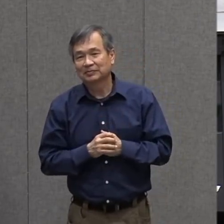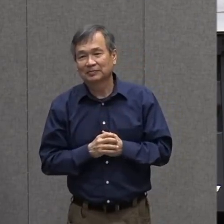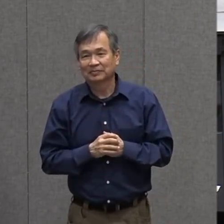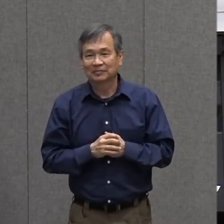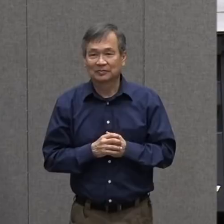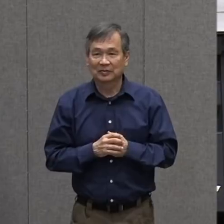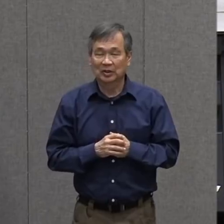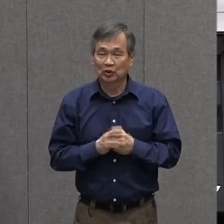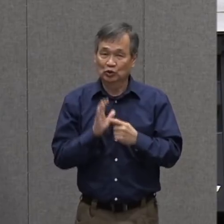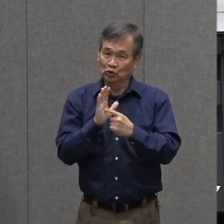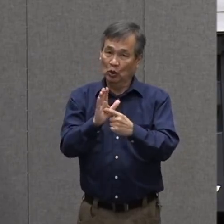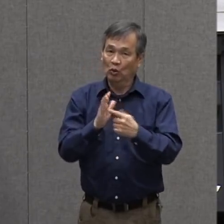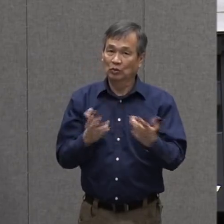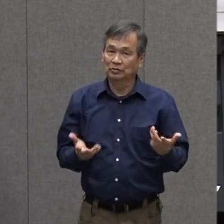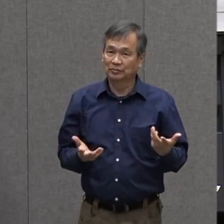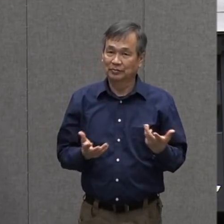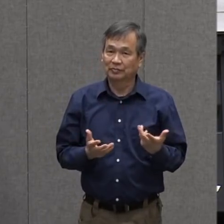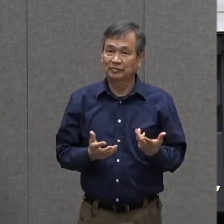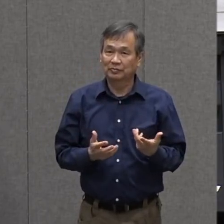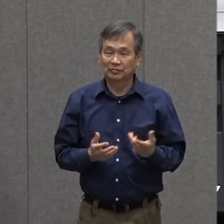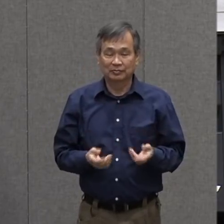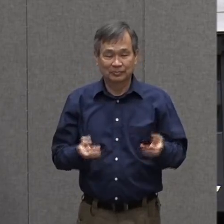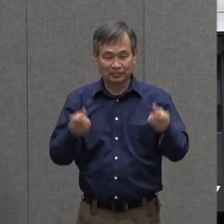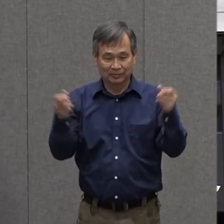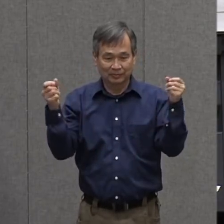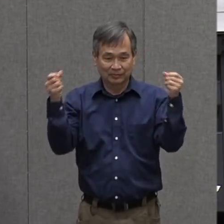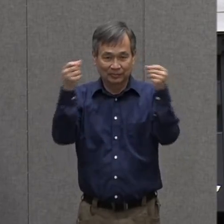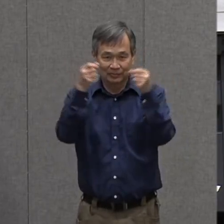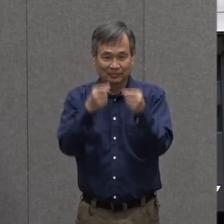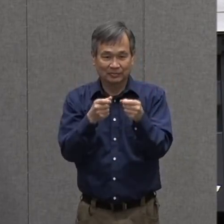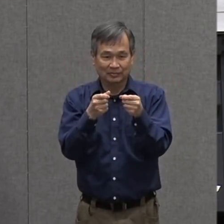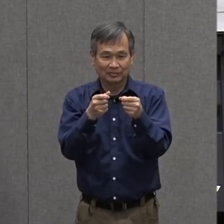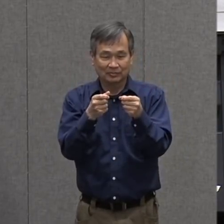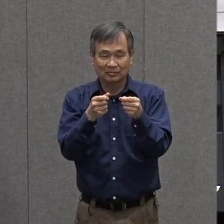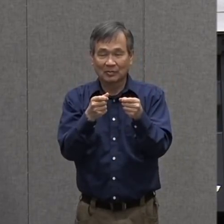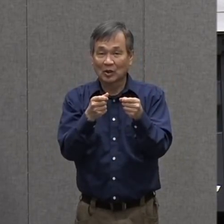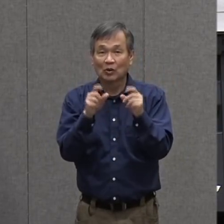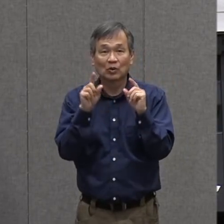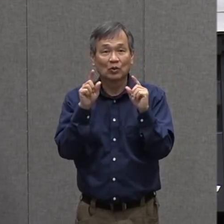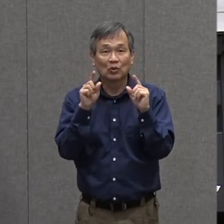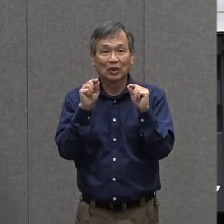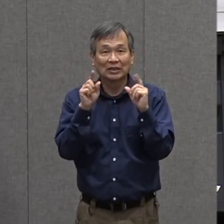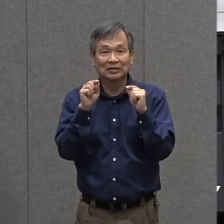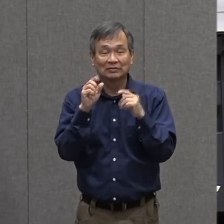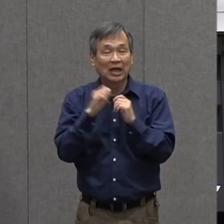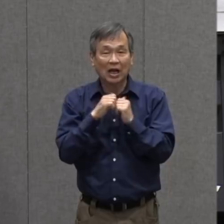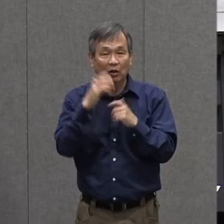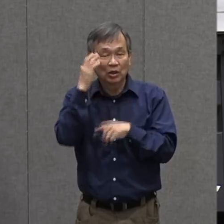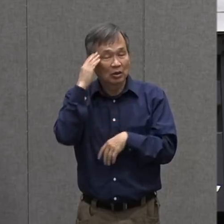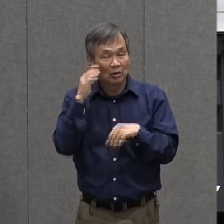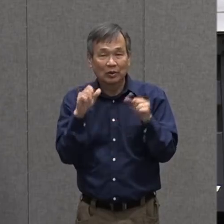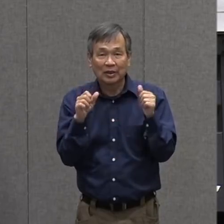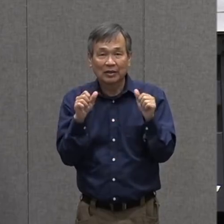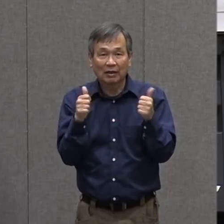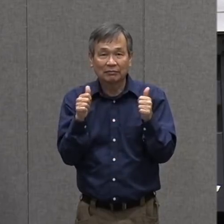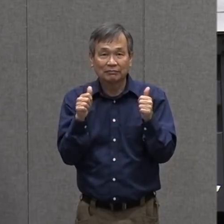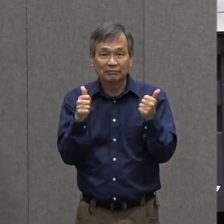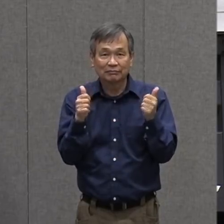I can have, to make it say that I have 20. How do I know I have 20? I have 10 here and I have 10 here.